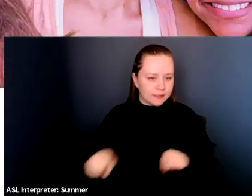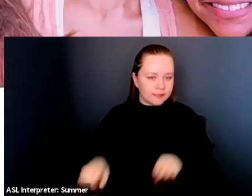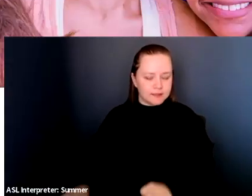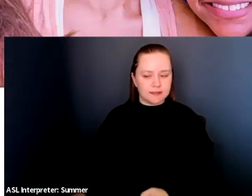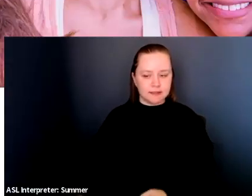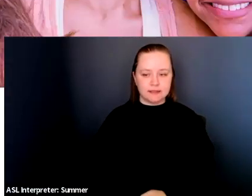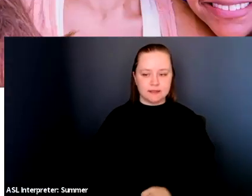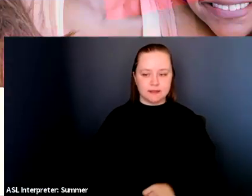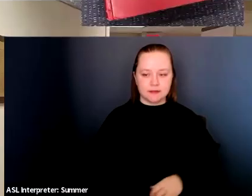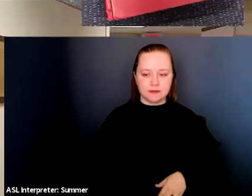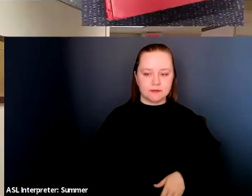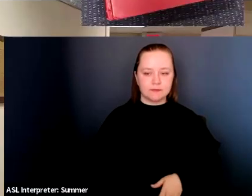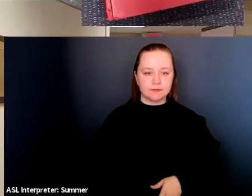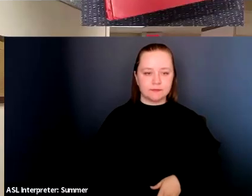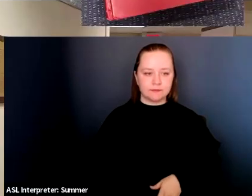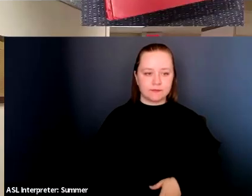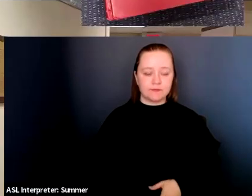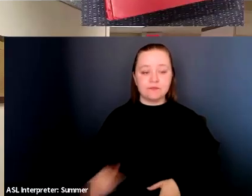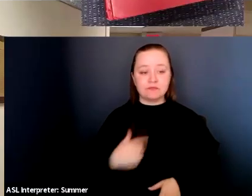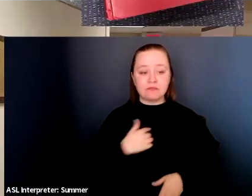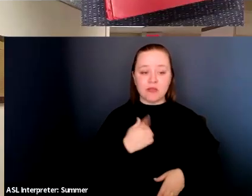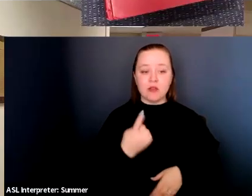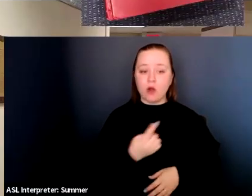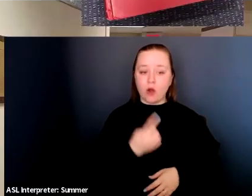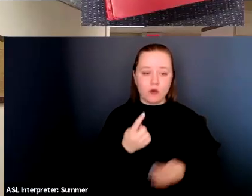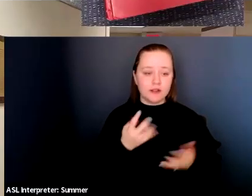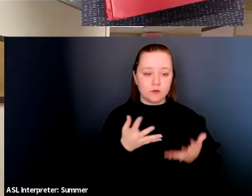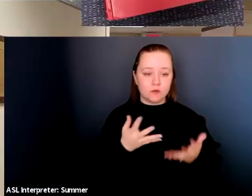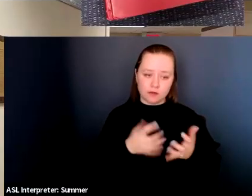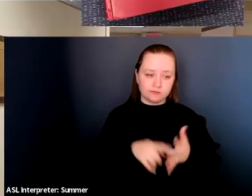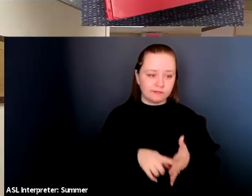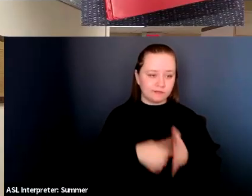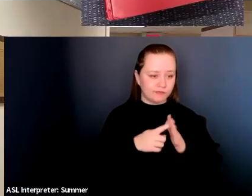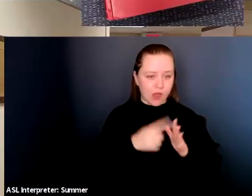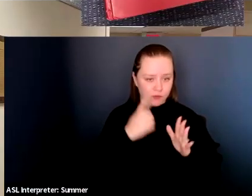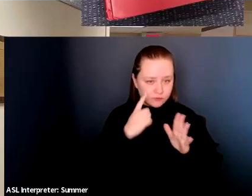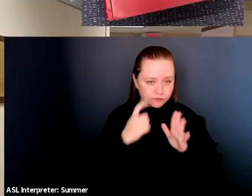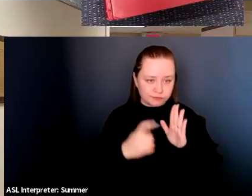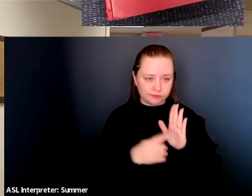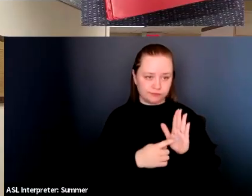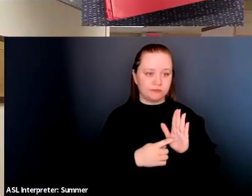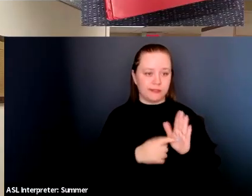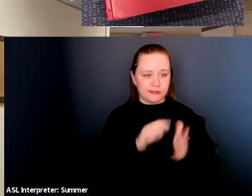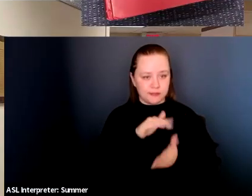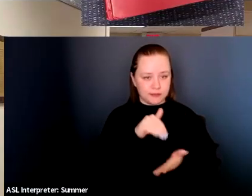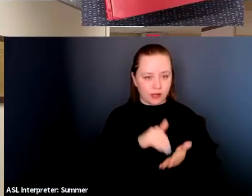I do always want to start with an acknowledgment of the Center for Women with Disabilities at